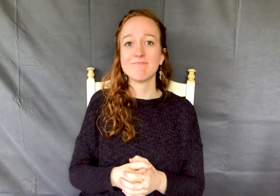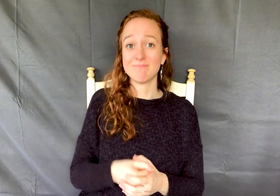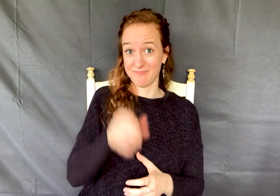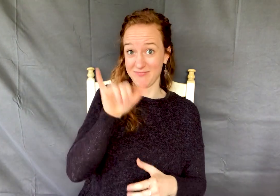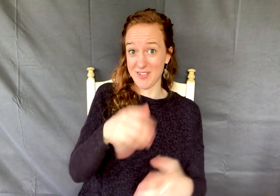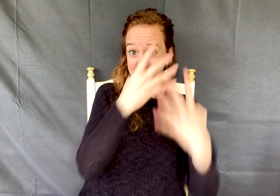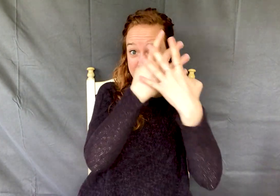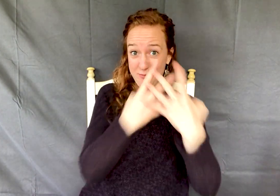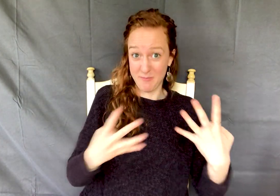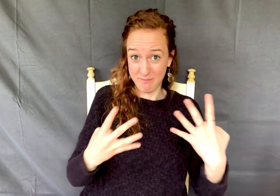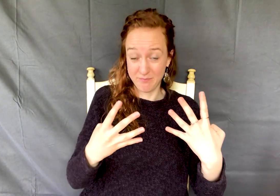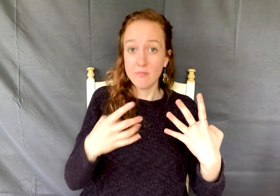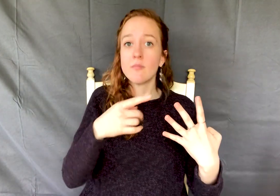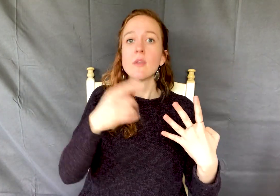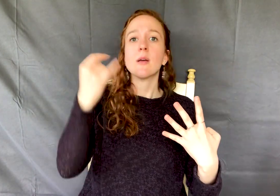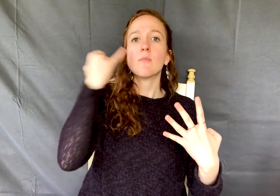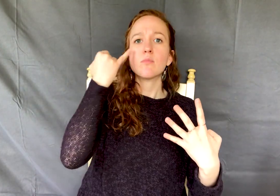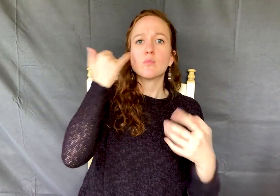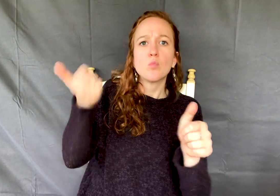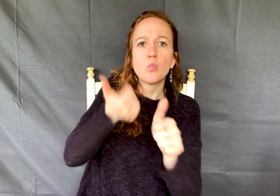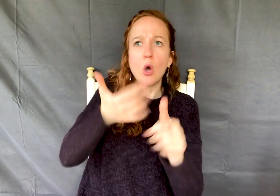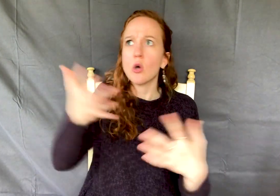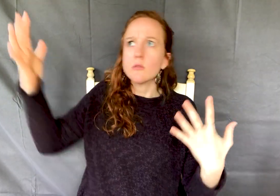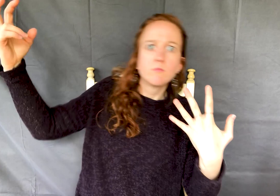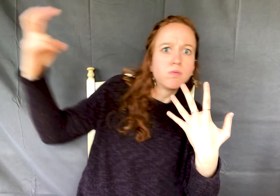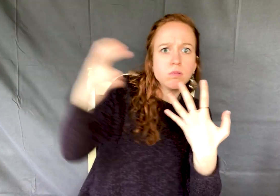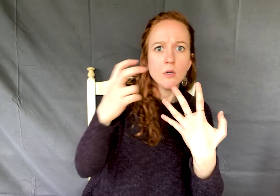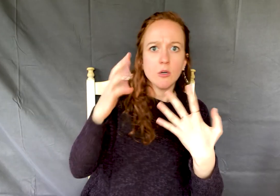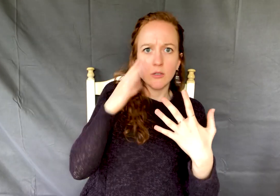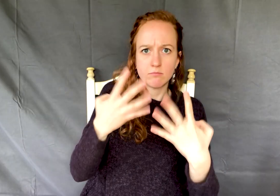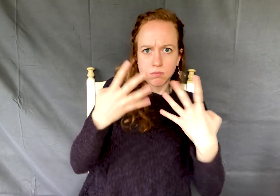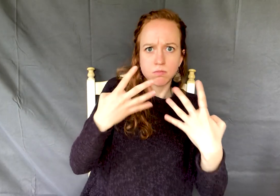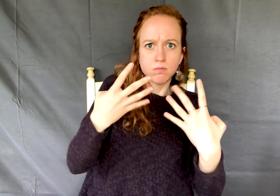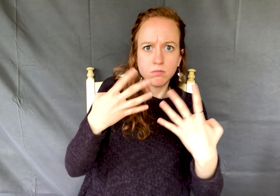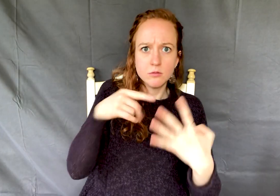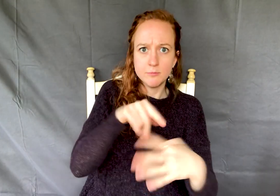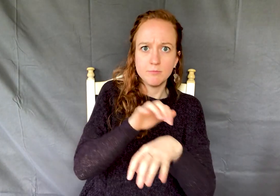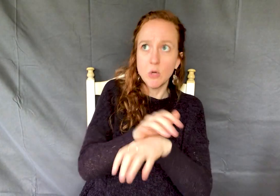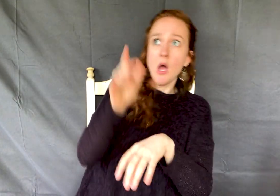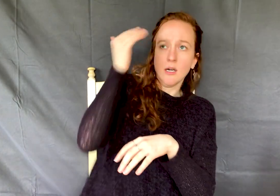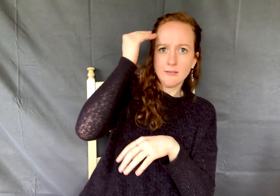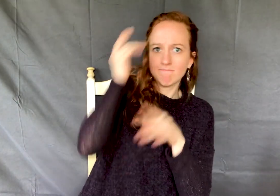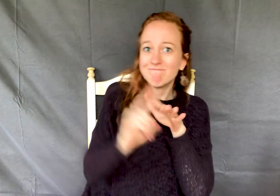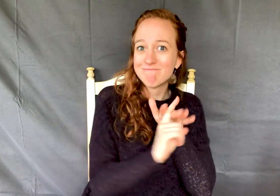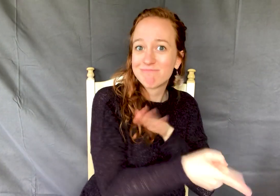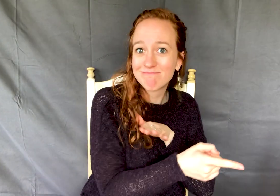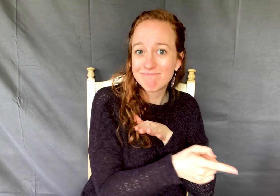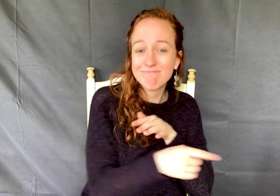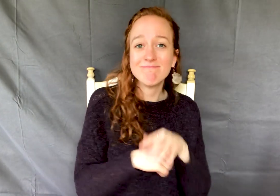Vibrations in the web strands can alert the spiders to predators.